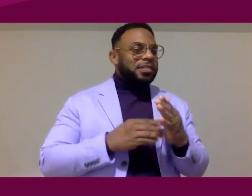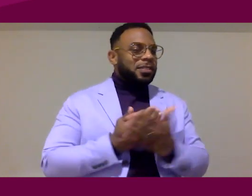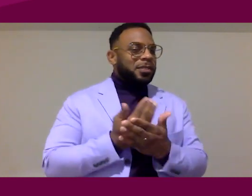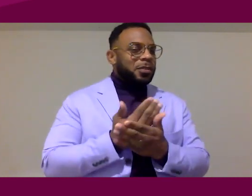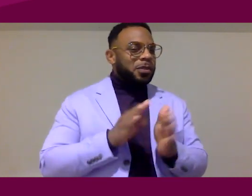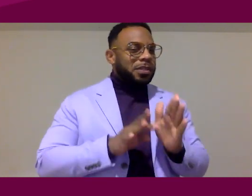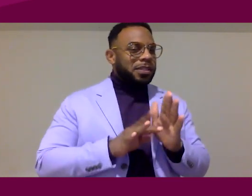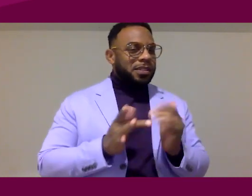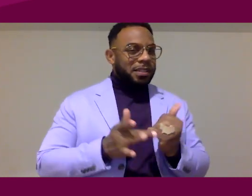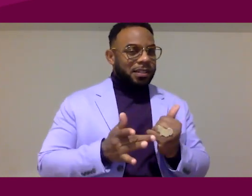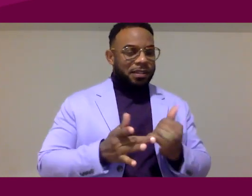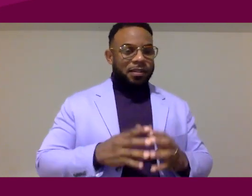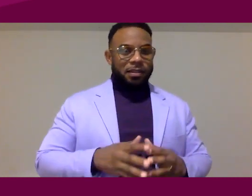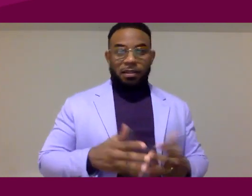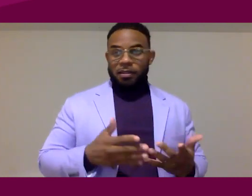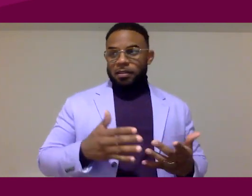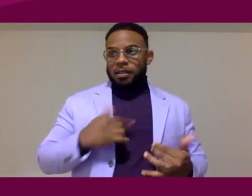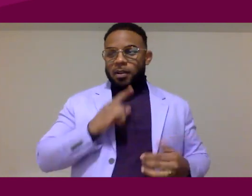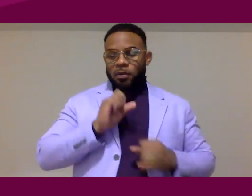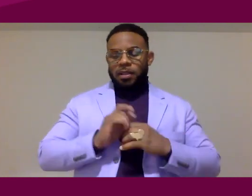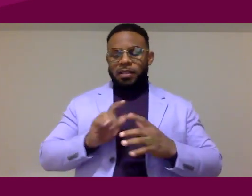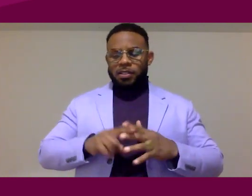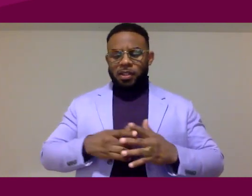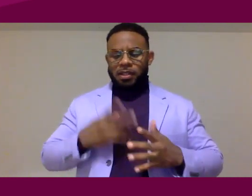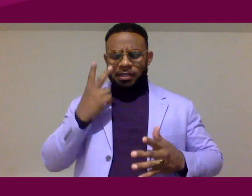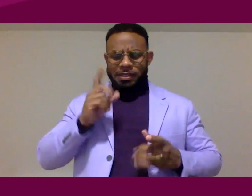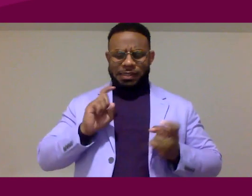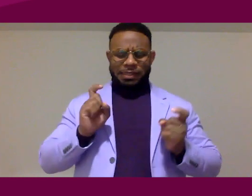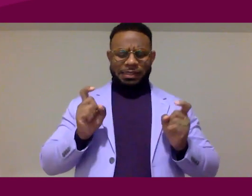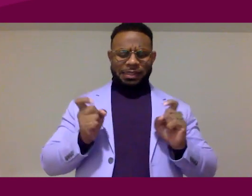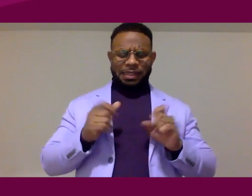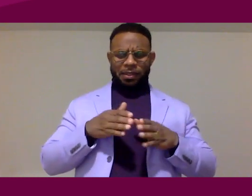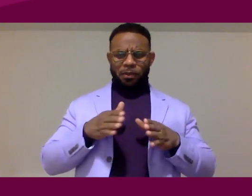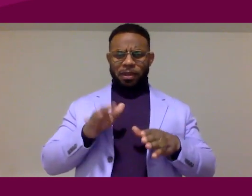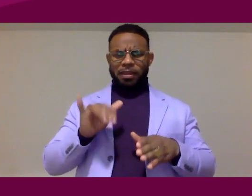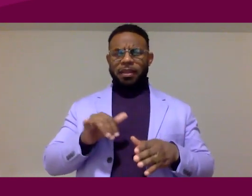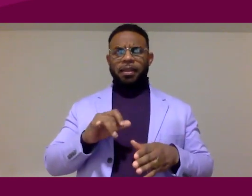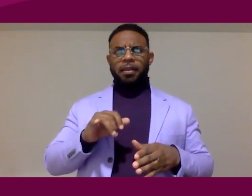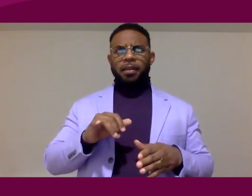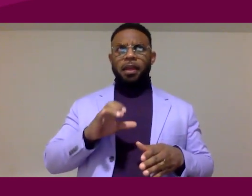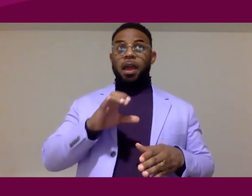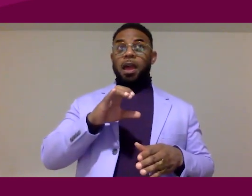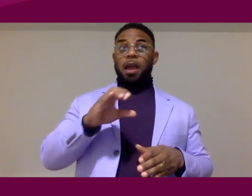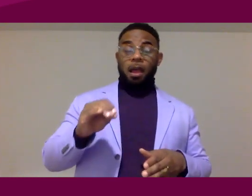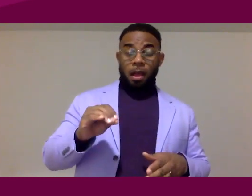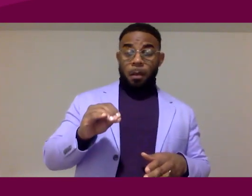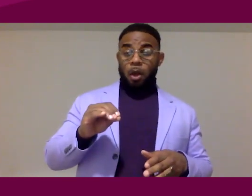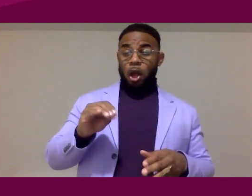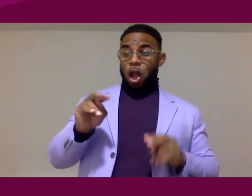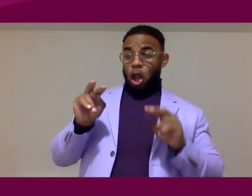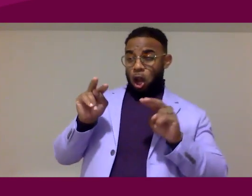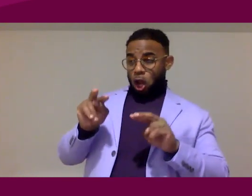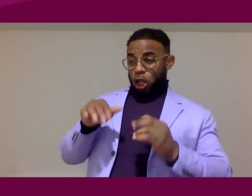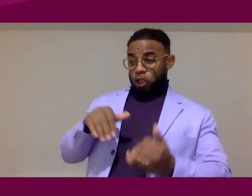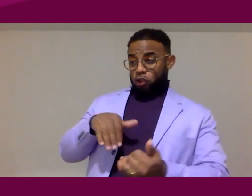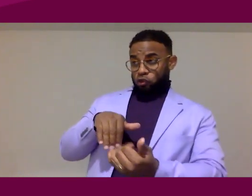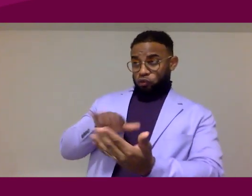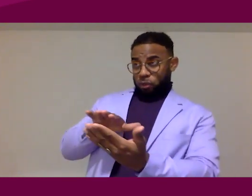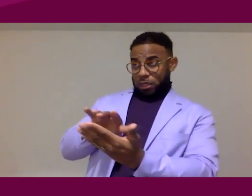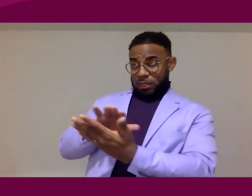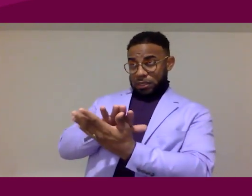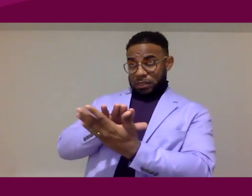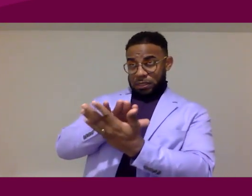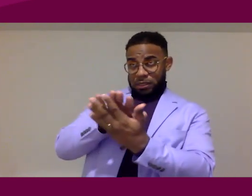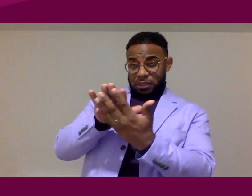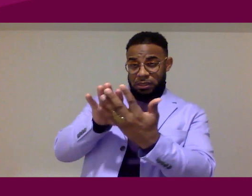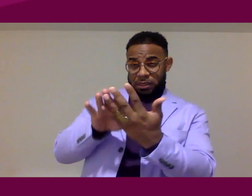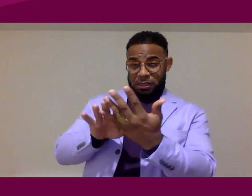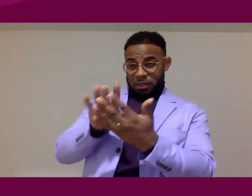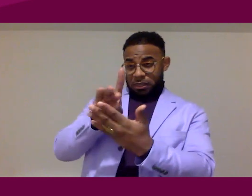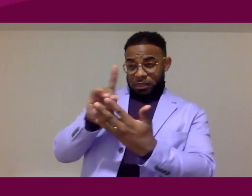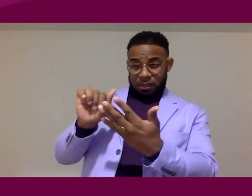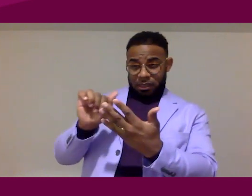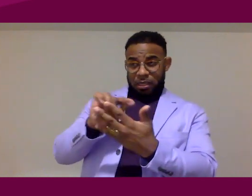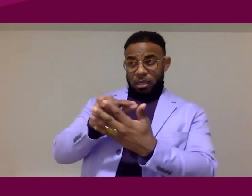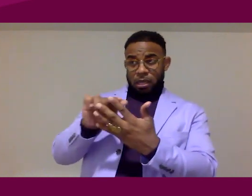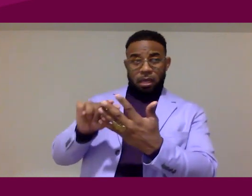So, I'm really starting to see a change in the way that companies look and address disability